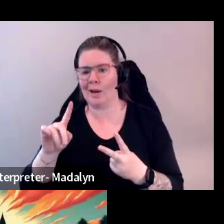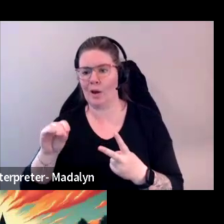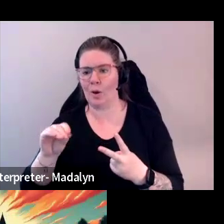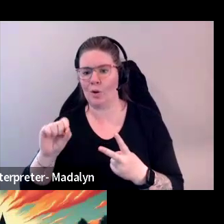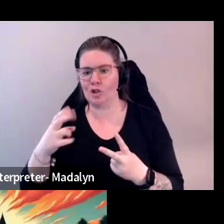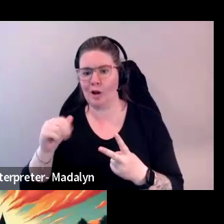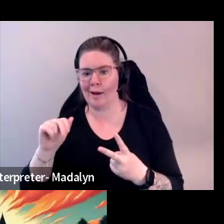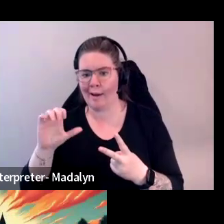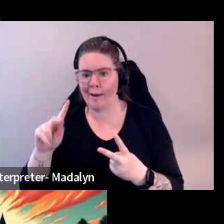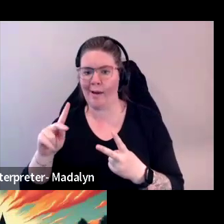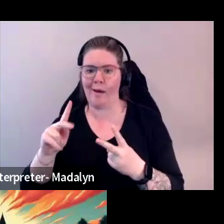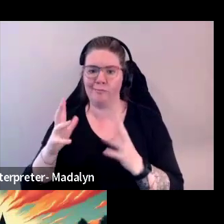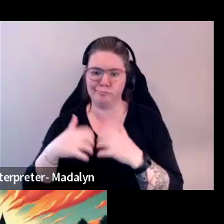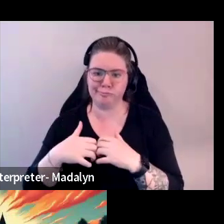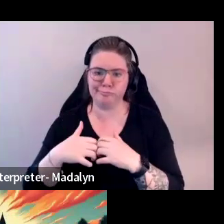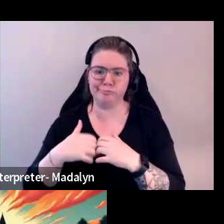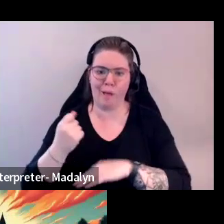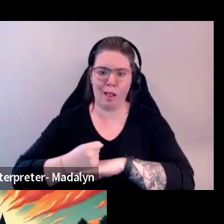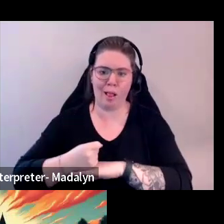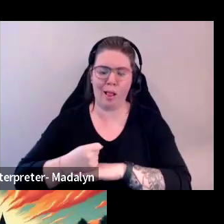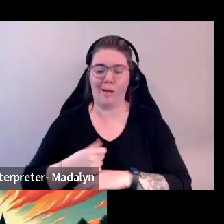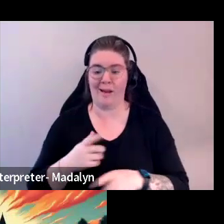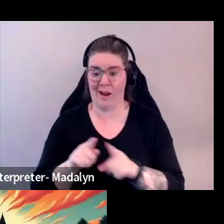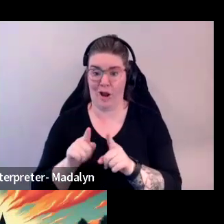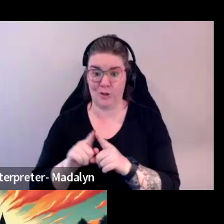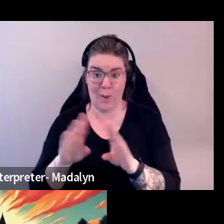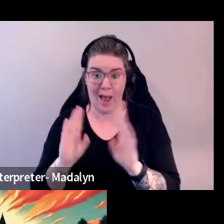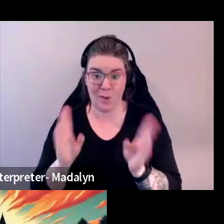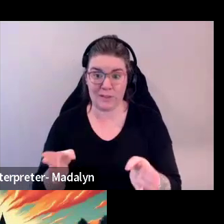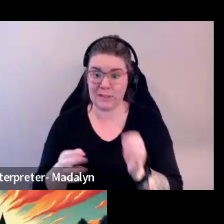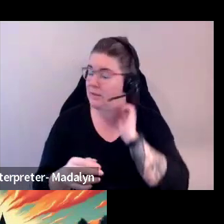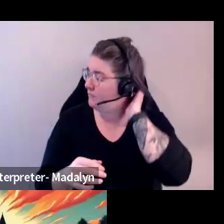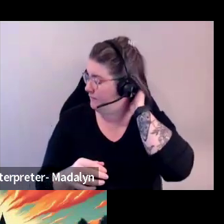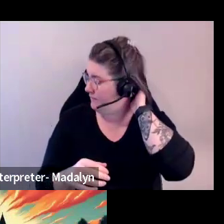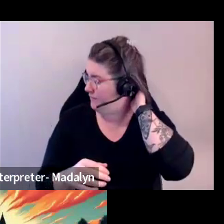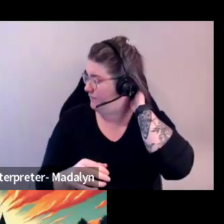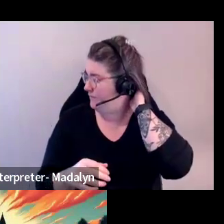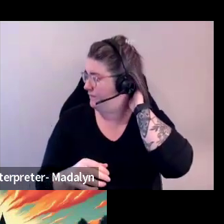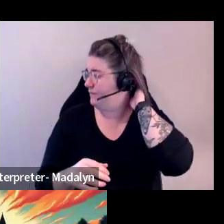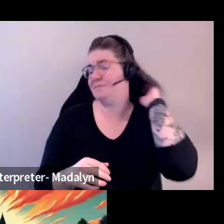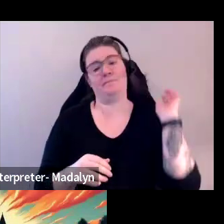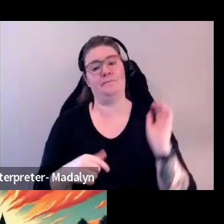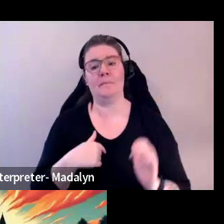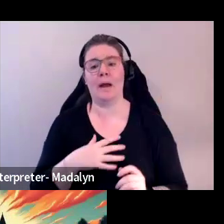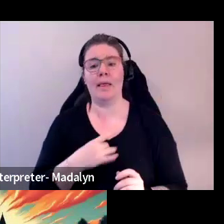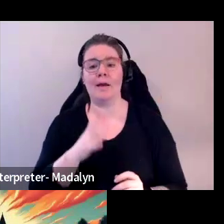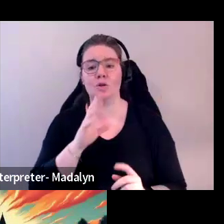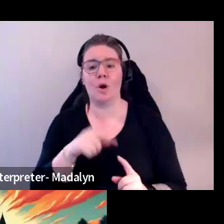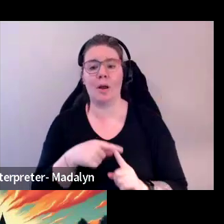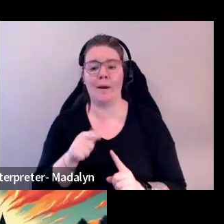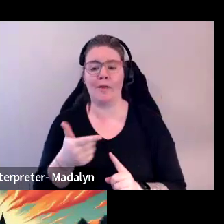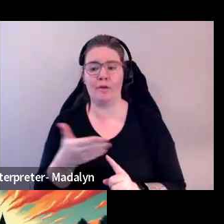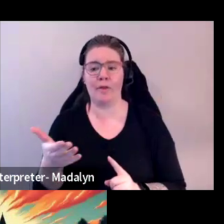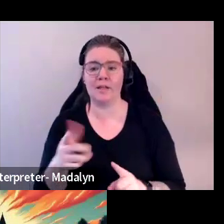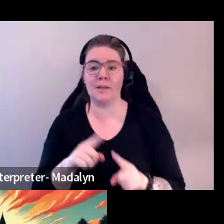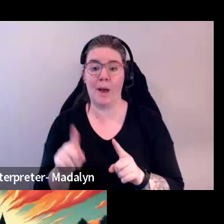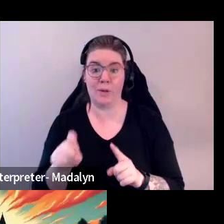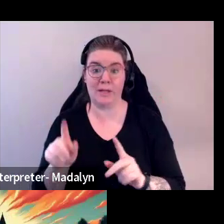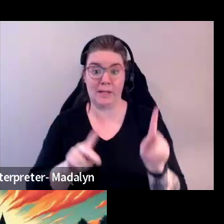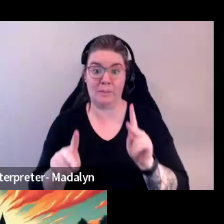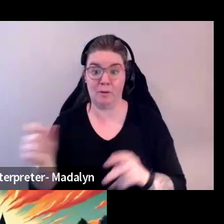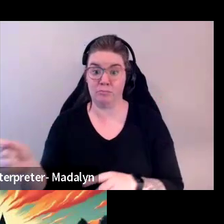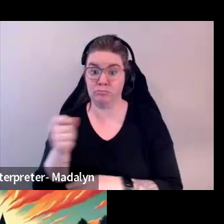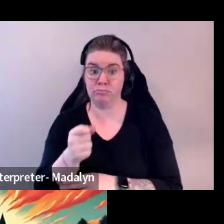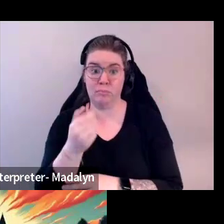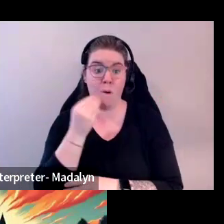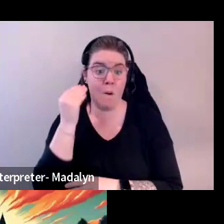Tom Olin: and housing, you know. I mean that, you know, I like to talk about other things, but you know, we got people that need to go into housing and private equity owned